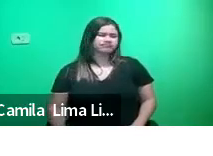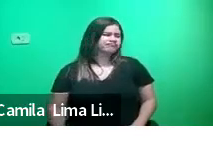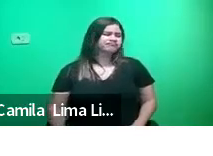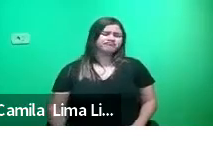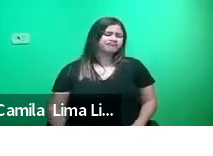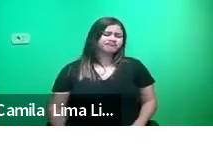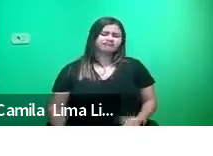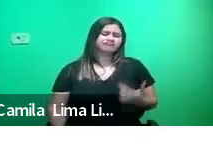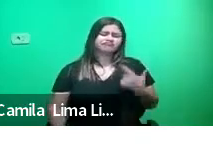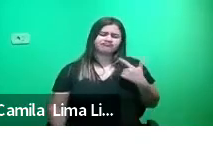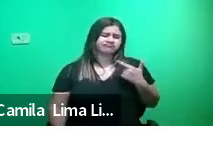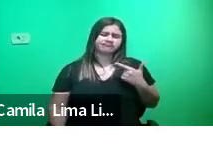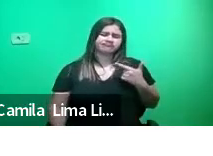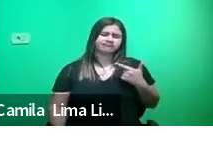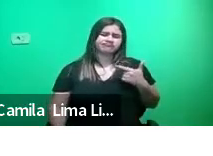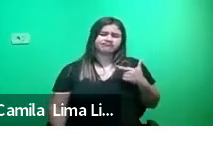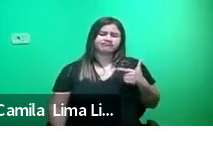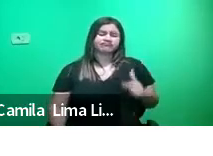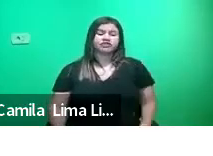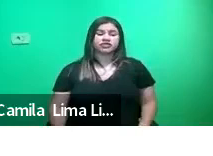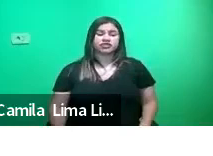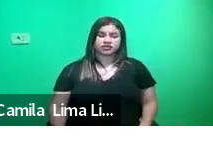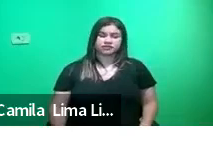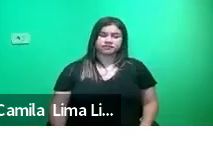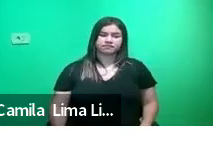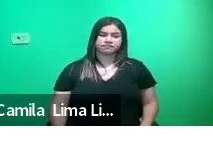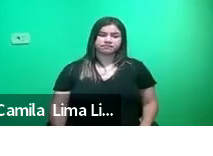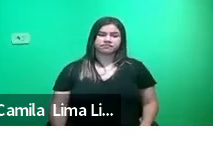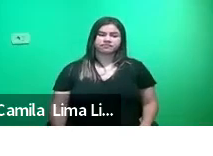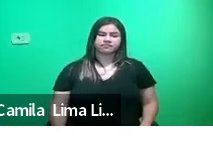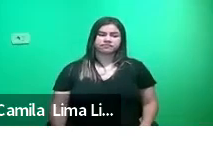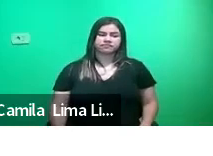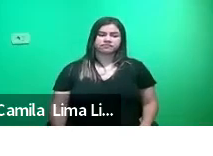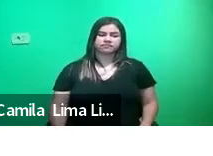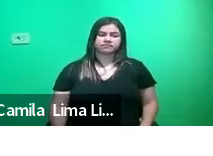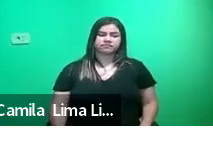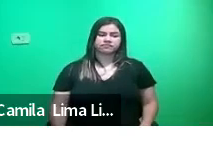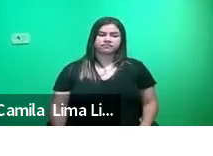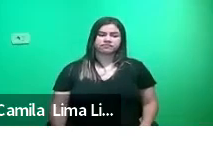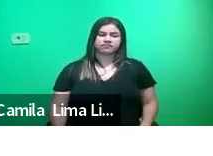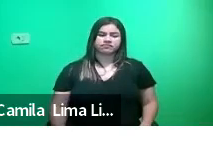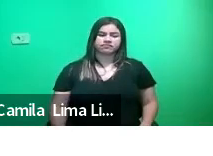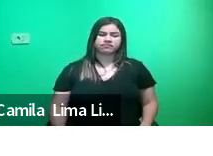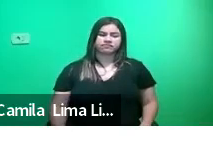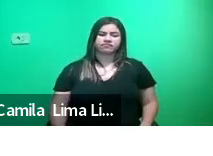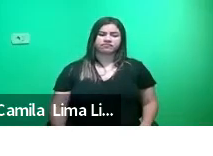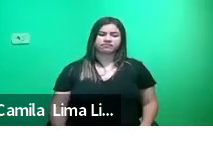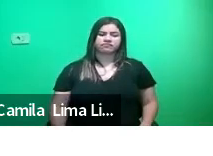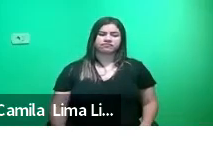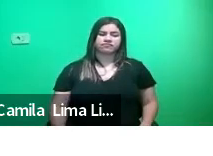that pointing emerges s. So I have Mr I have missed the quote, the the the pointer ng emerges from